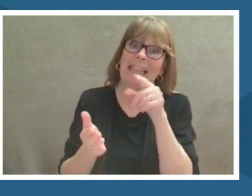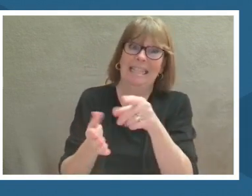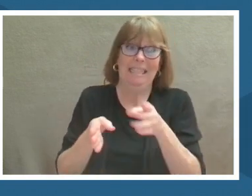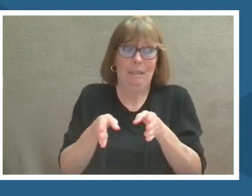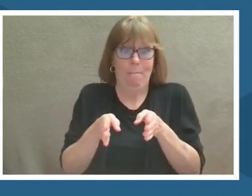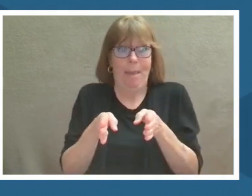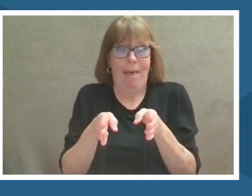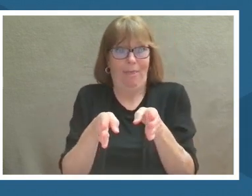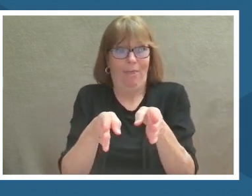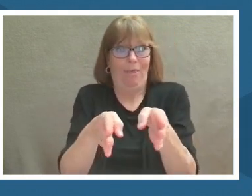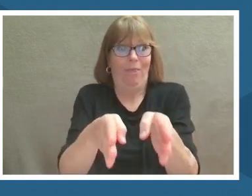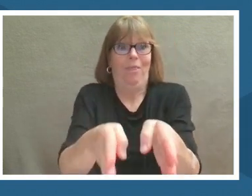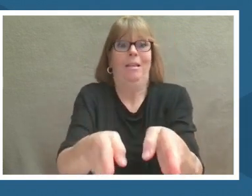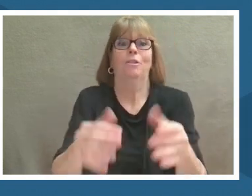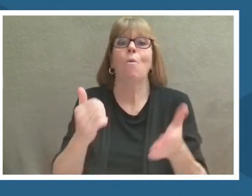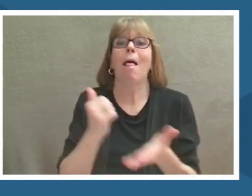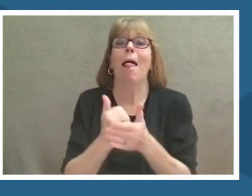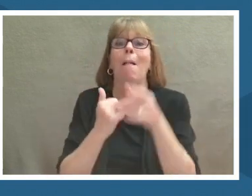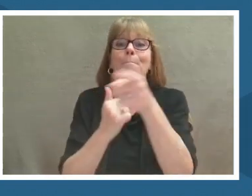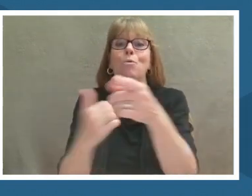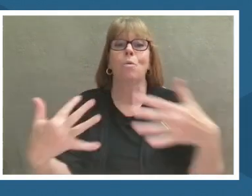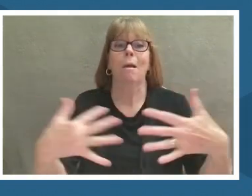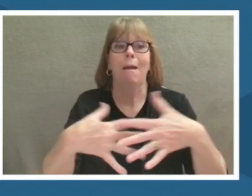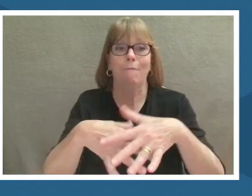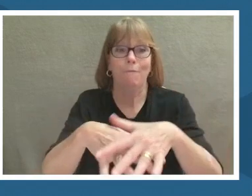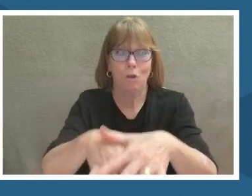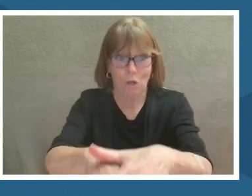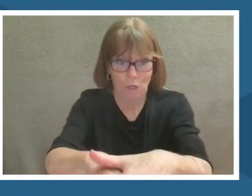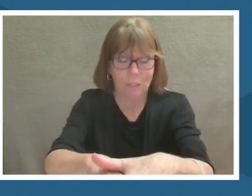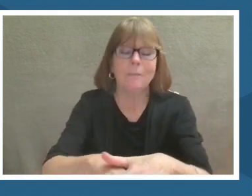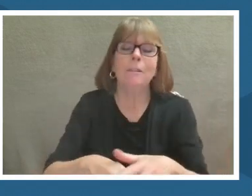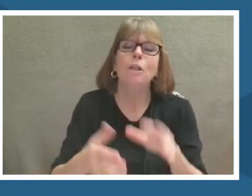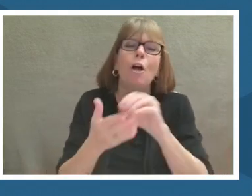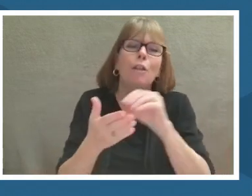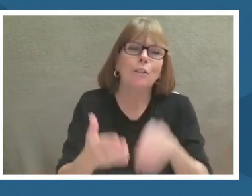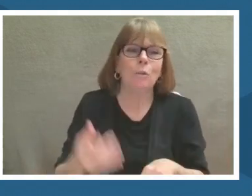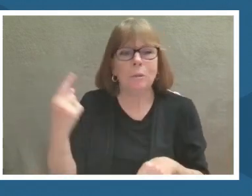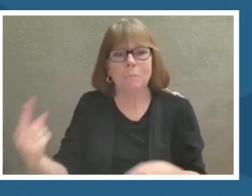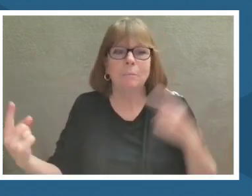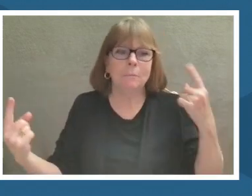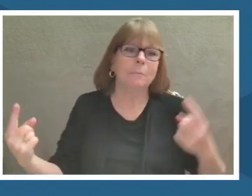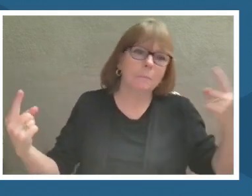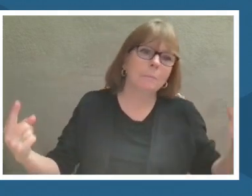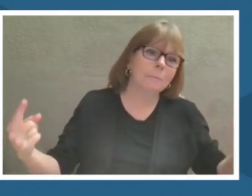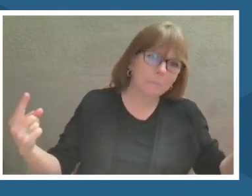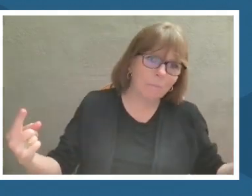that we are trying to bring students from disciplinary to multidisciplinary